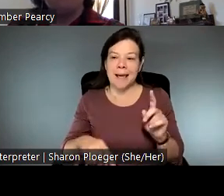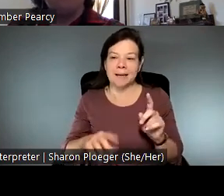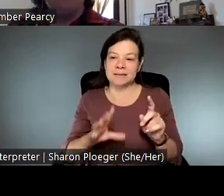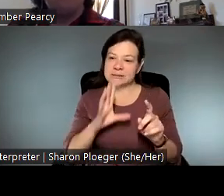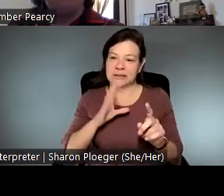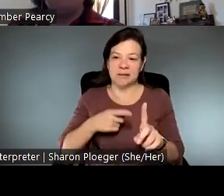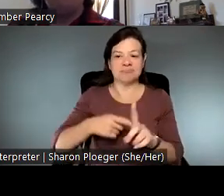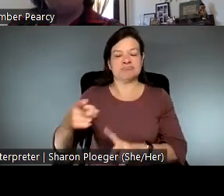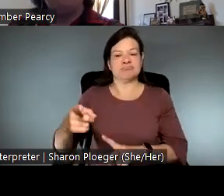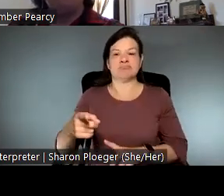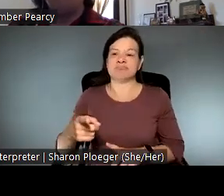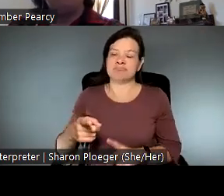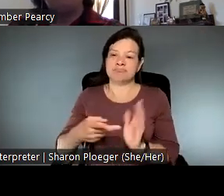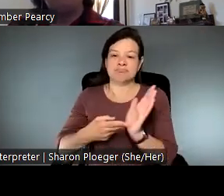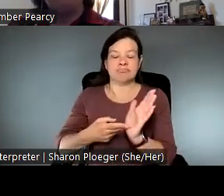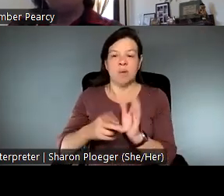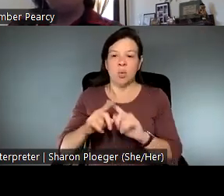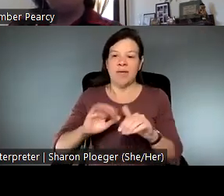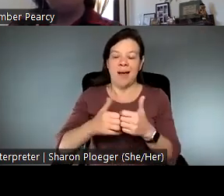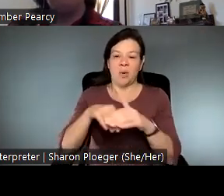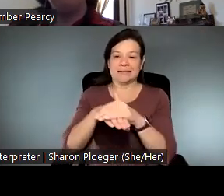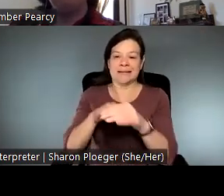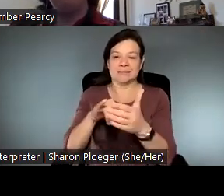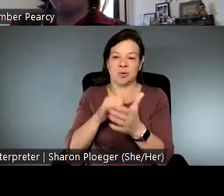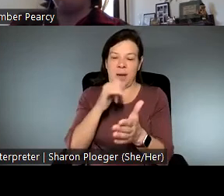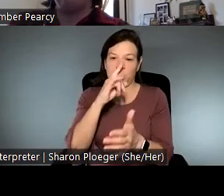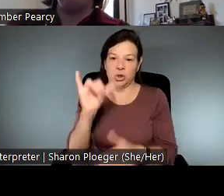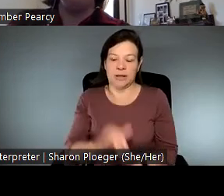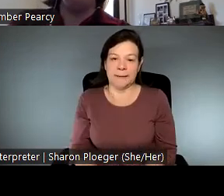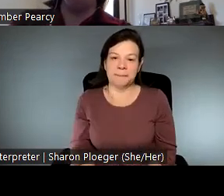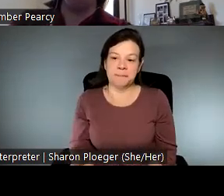about how accessible it's going to be. So I would really urge you